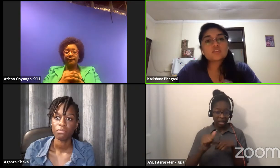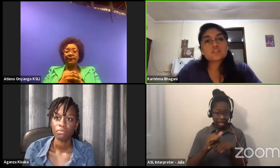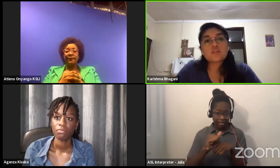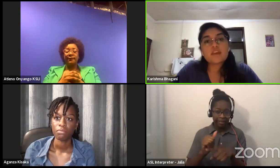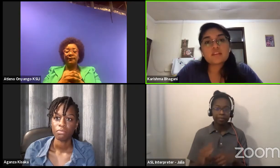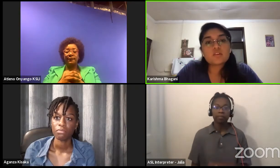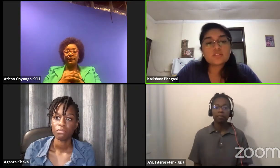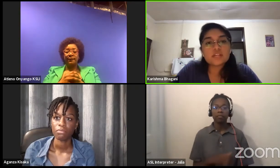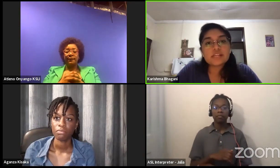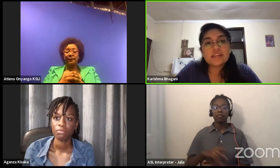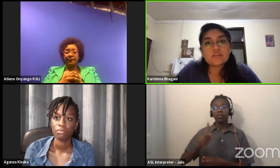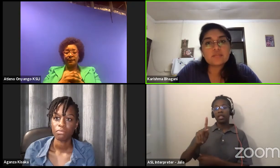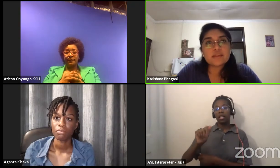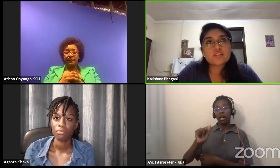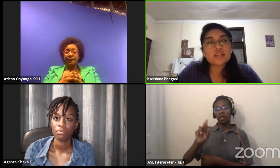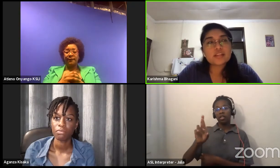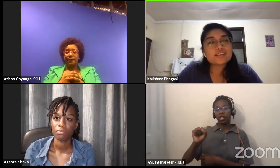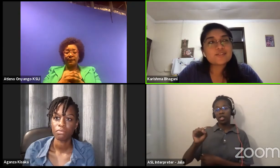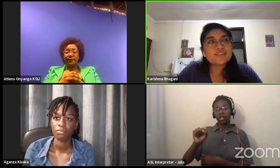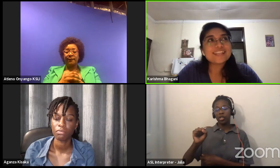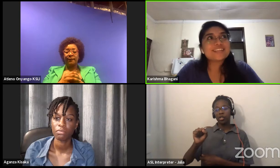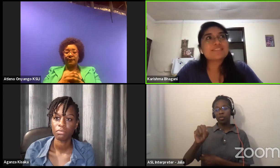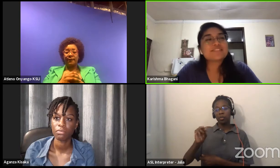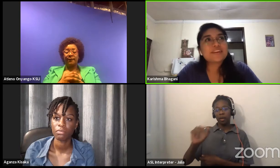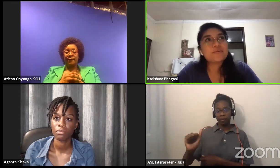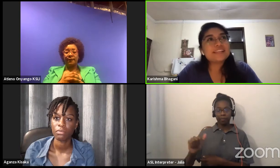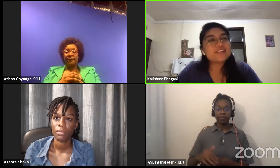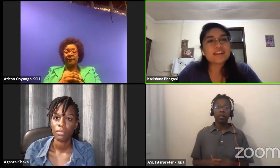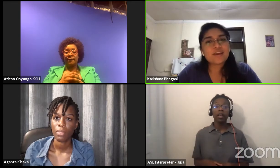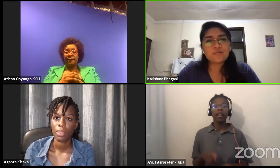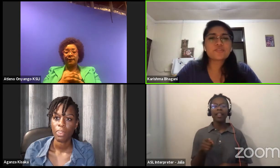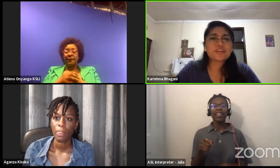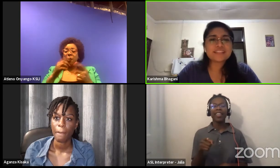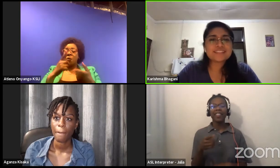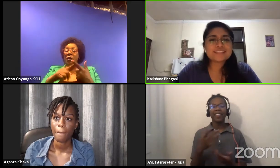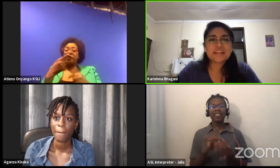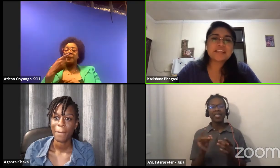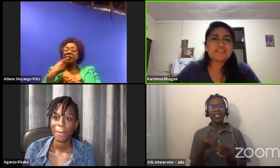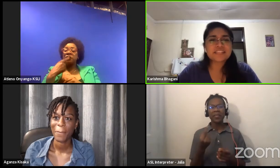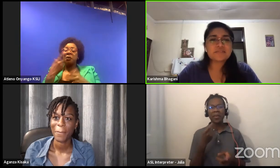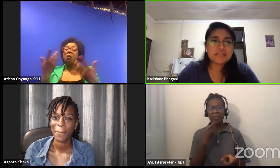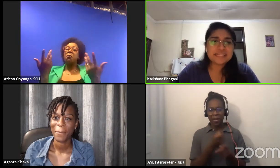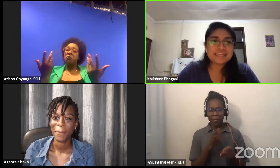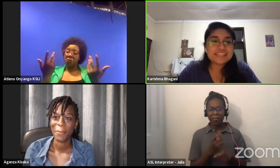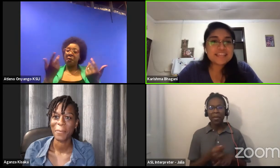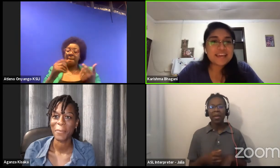And just on that note earlier, you had mentioned you had said something very witty or like who reads Stanislavski willingly?